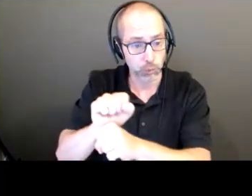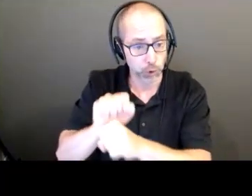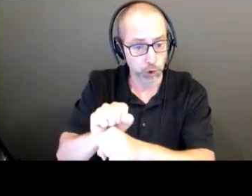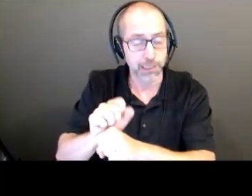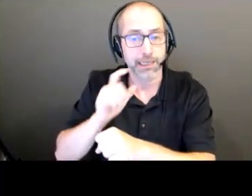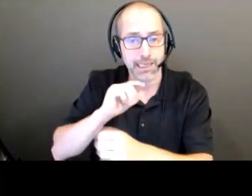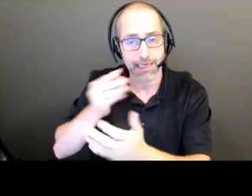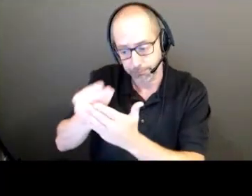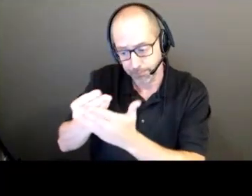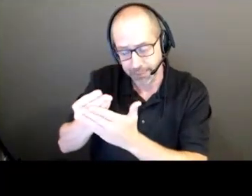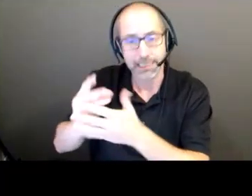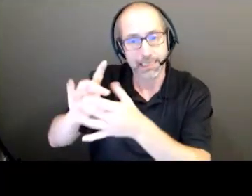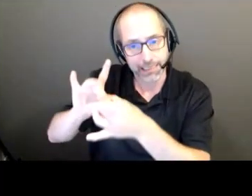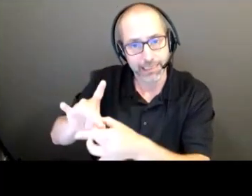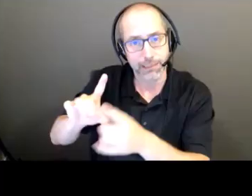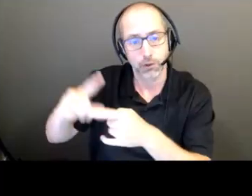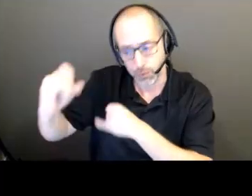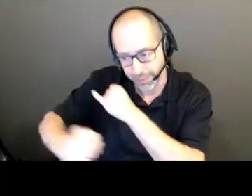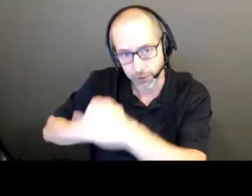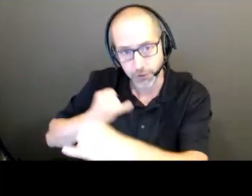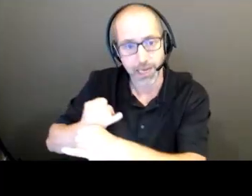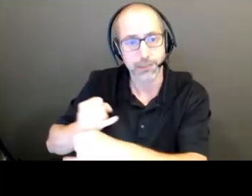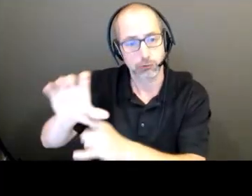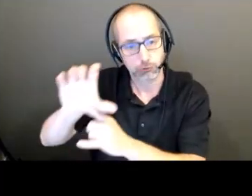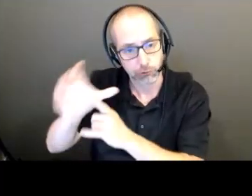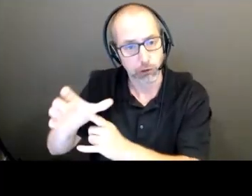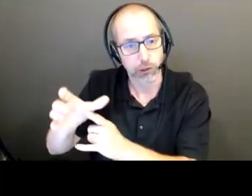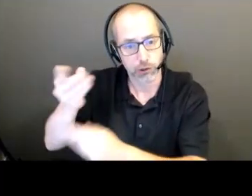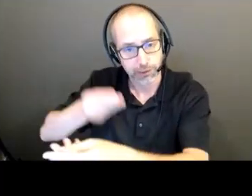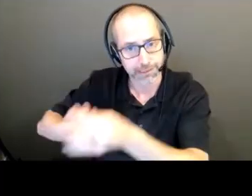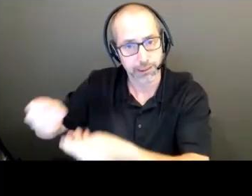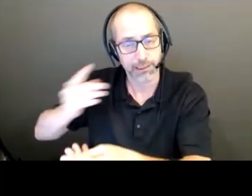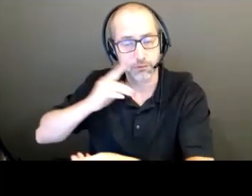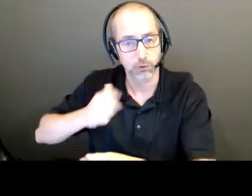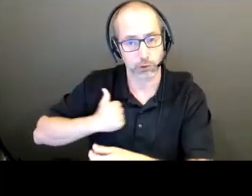artistic and cultural exchanges for Canadian artists, arts workers,